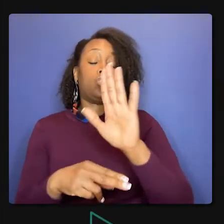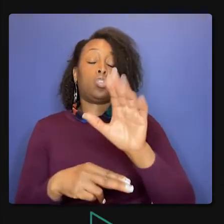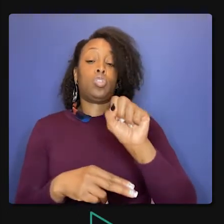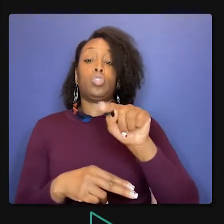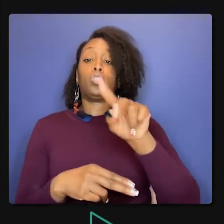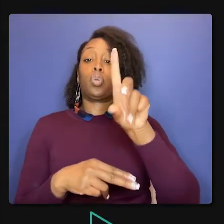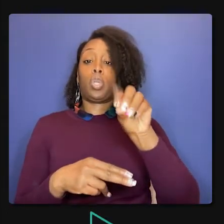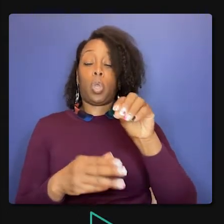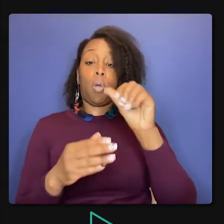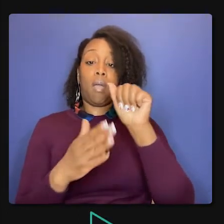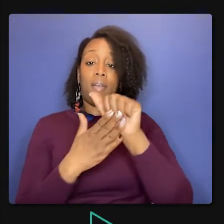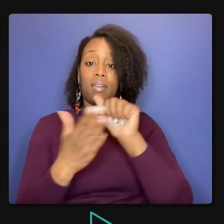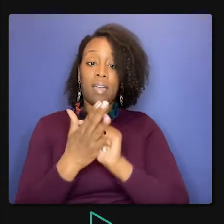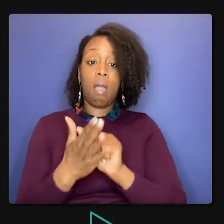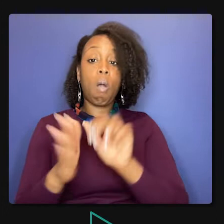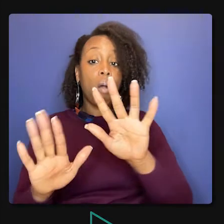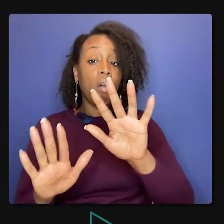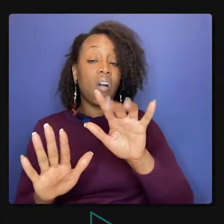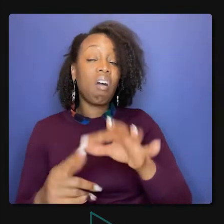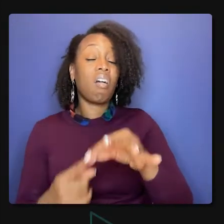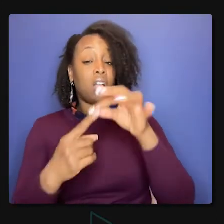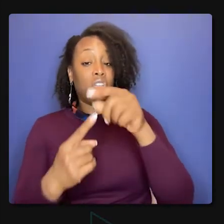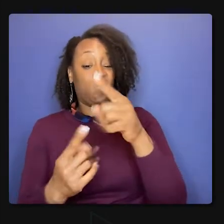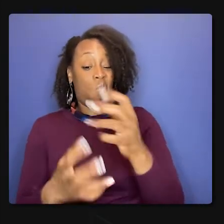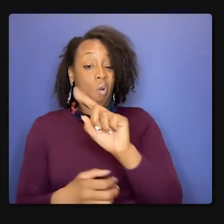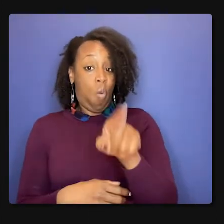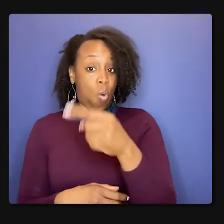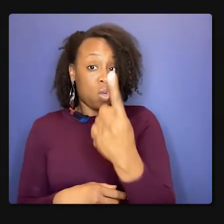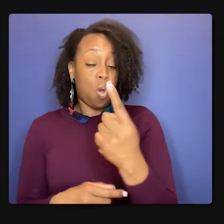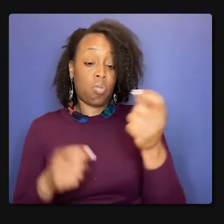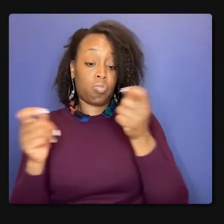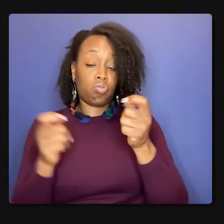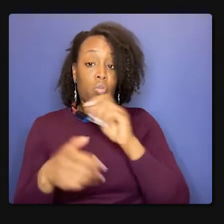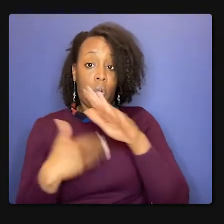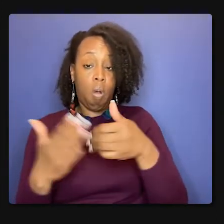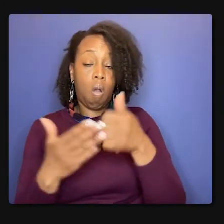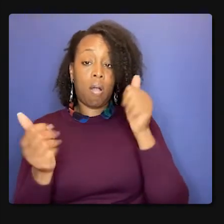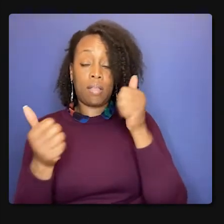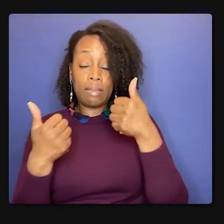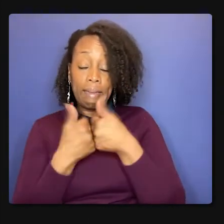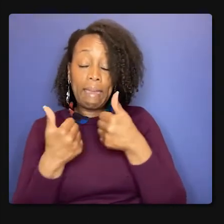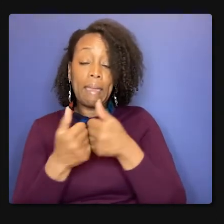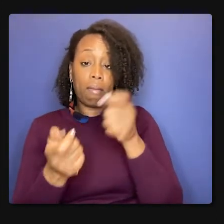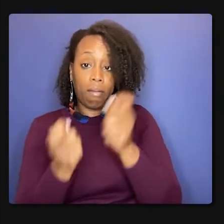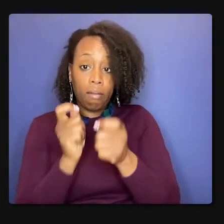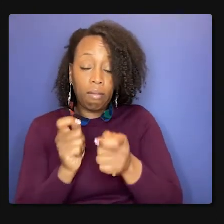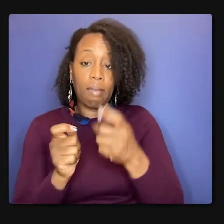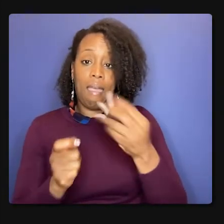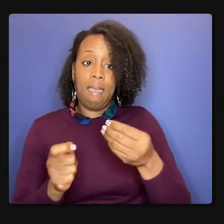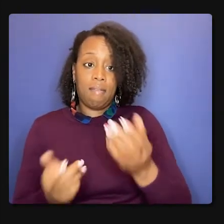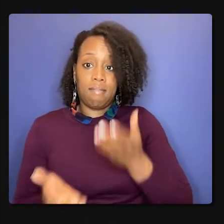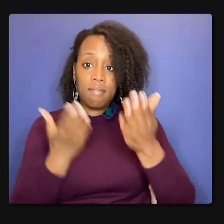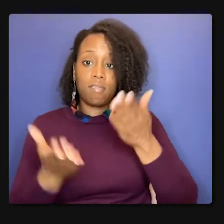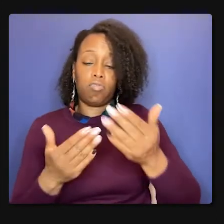unless you want to be the only person from your studio in charge of all game configuration and ingestion responsibilities,